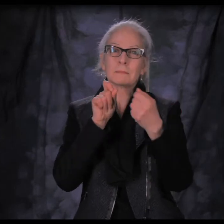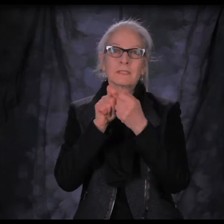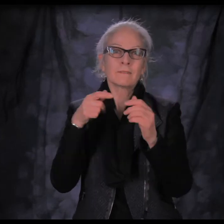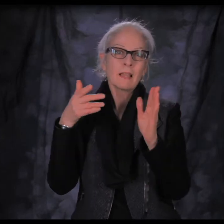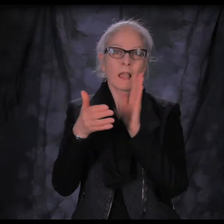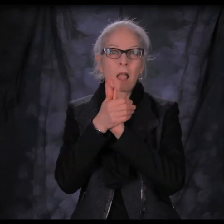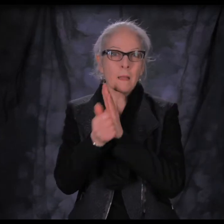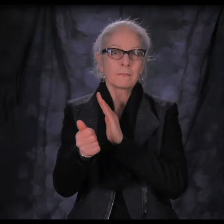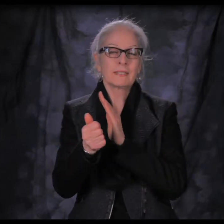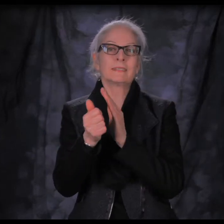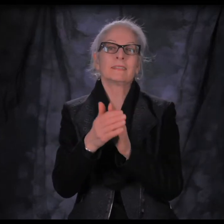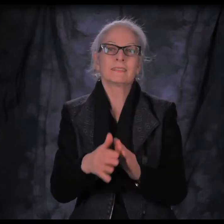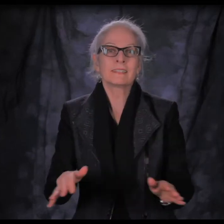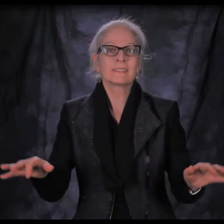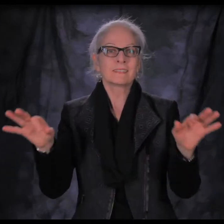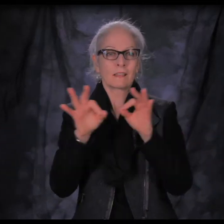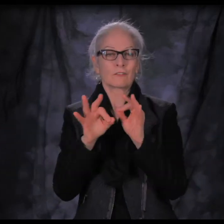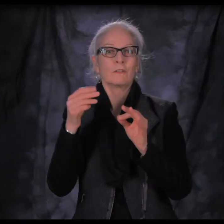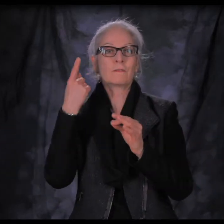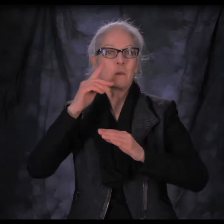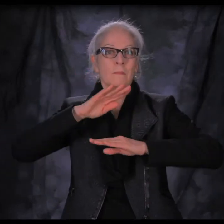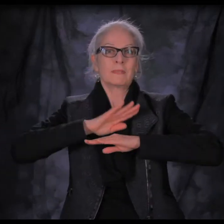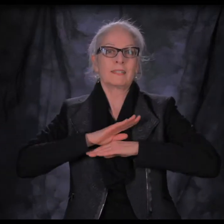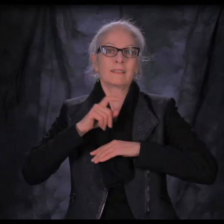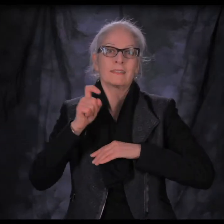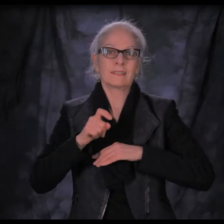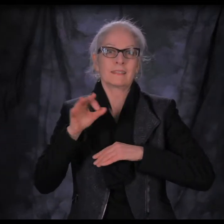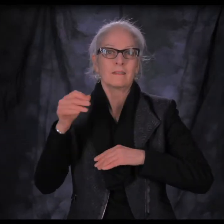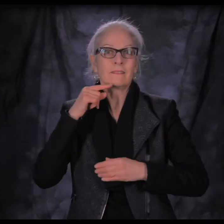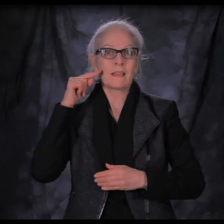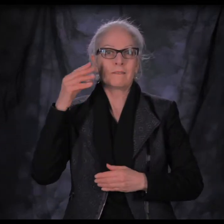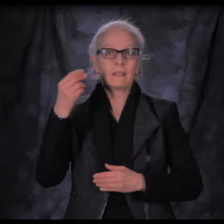These changes emphasize specific competencies which are essential to meeting the needs of